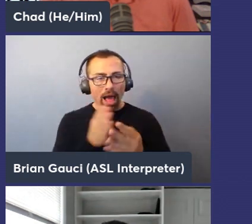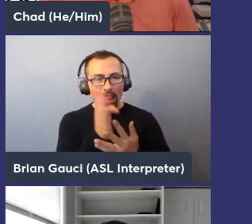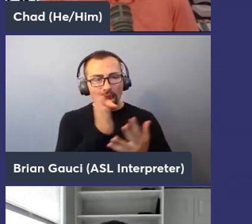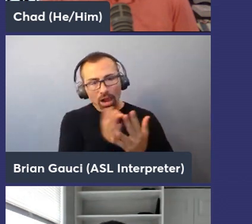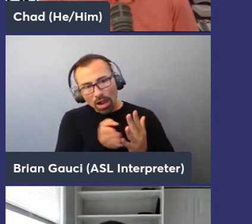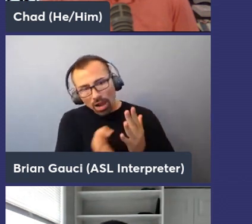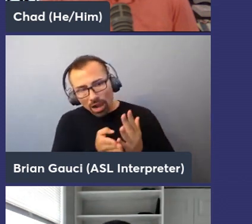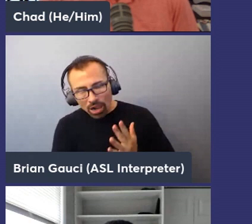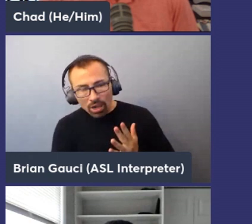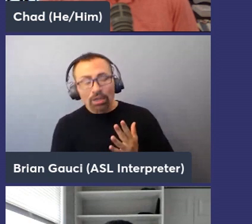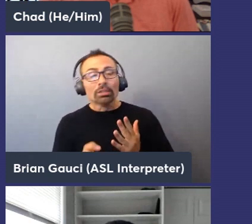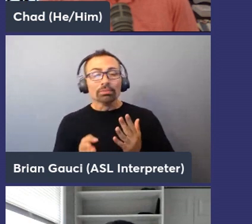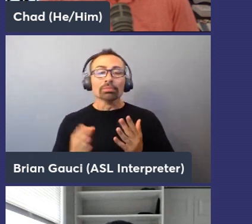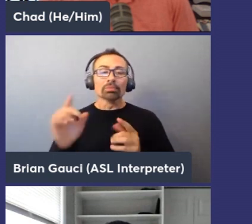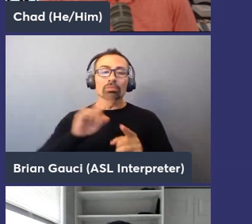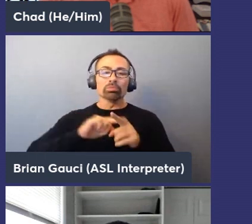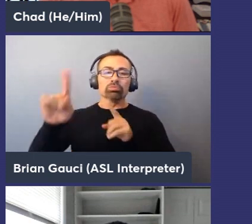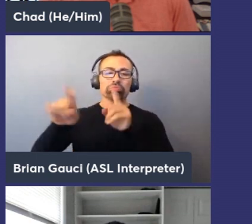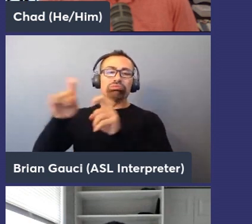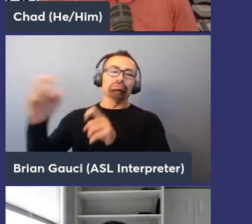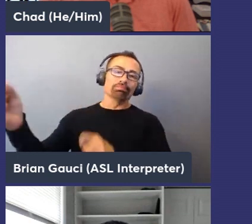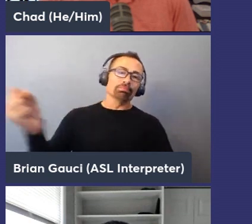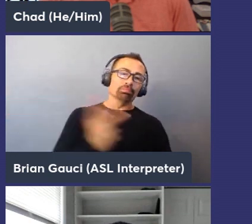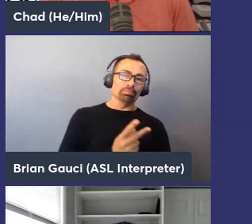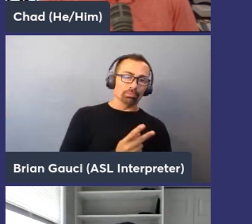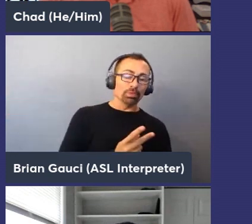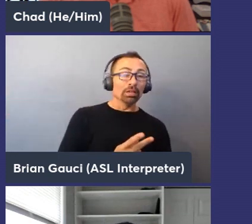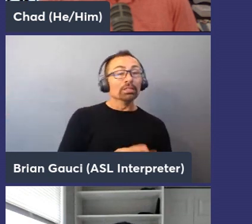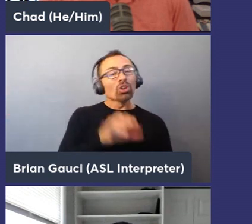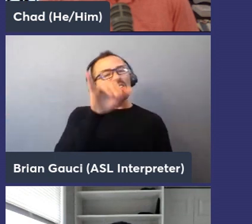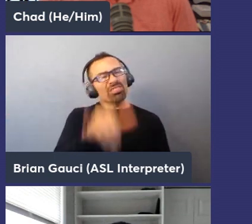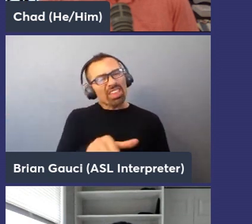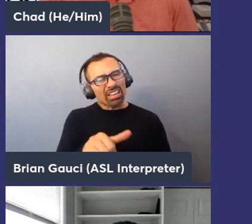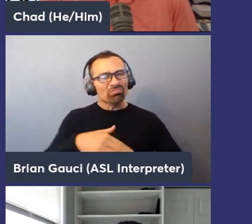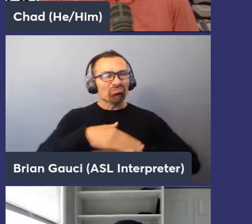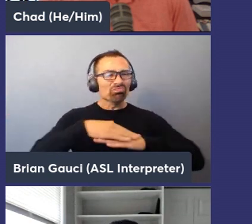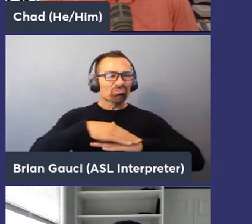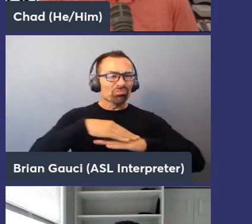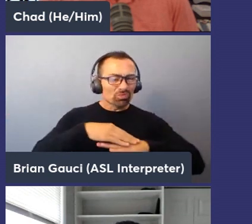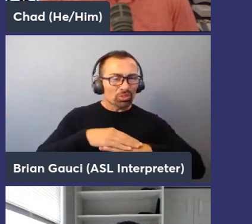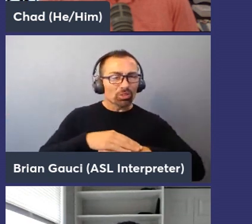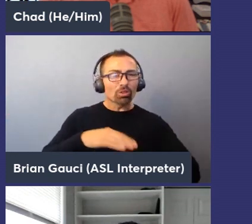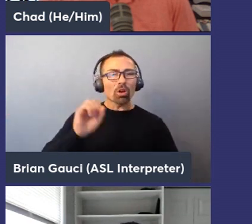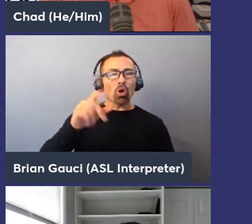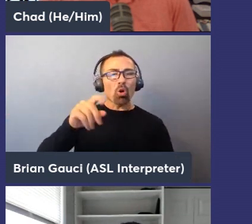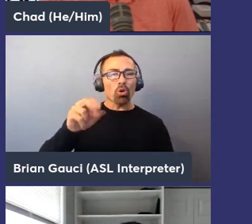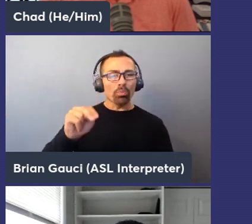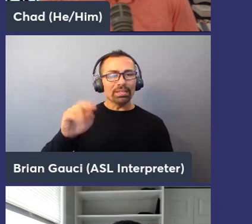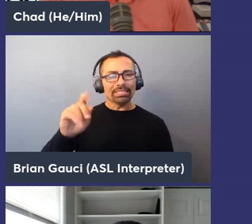how the openCypher query language works. But let's start looking at what you might be able to do with this,